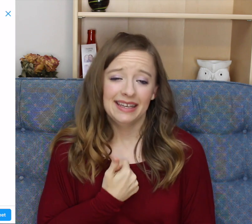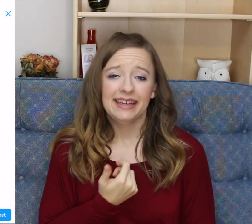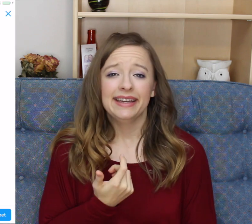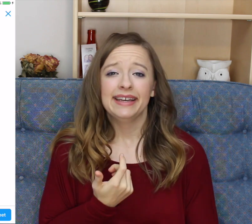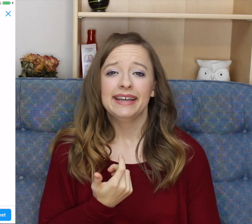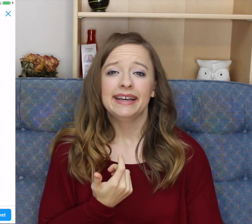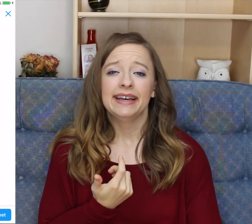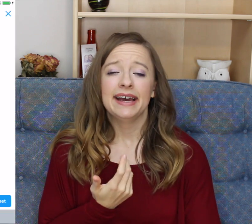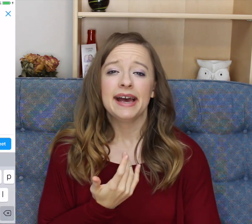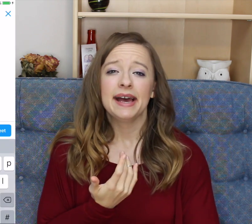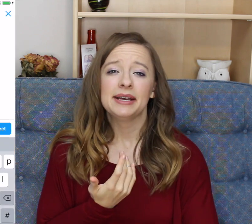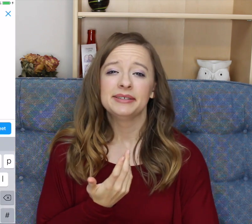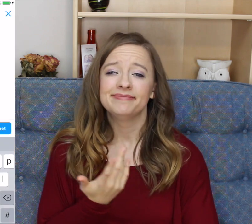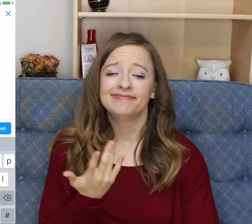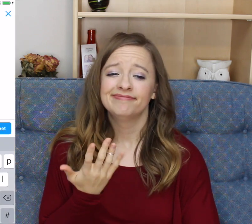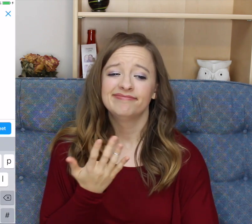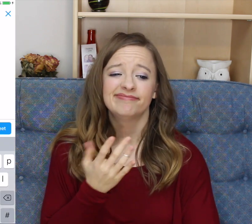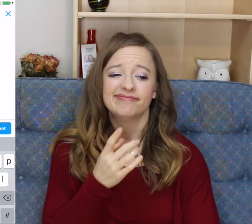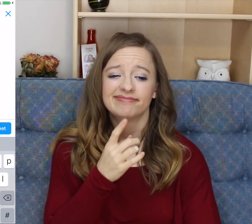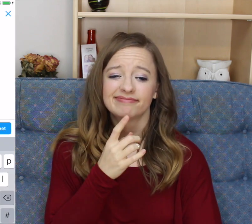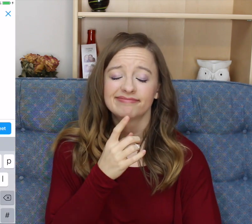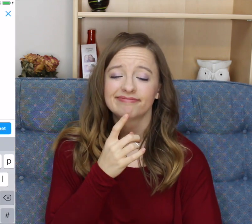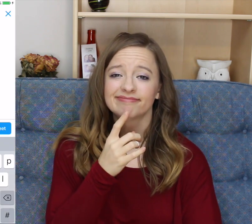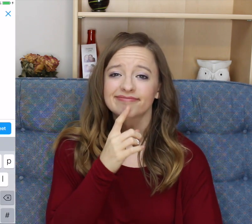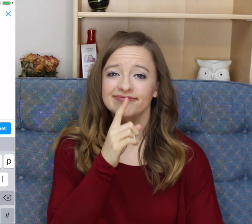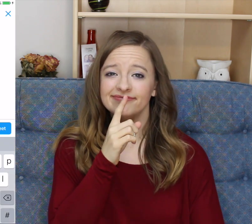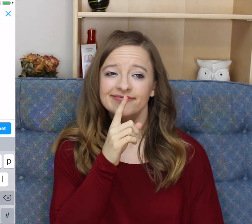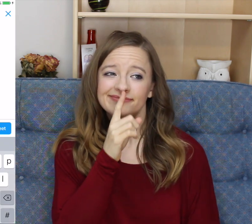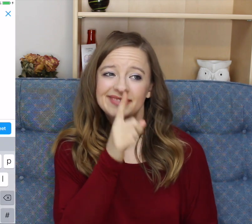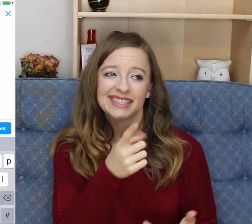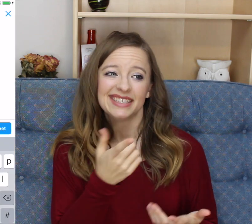Umm yeah this is just...